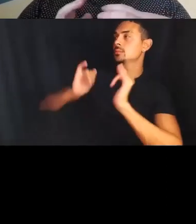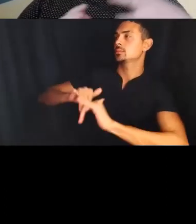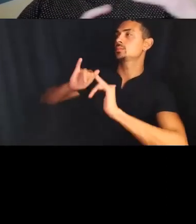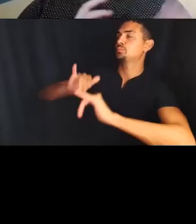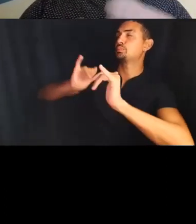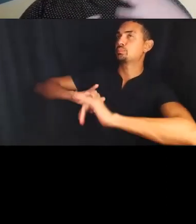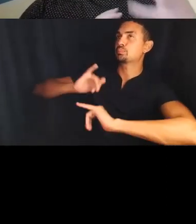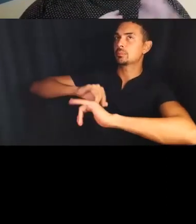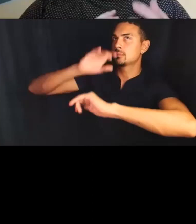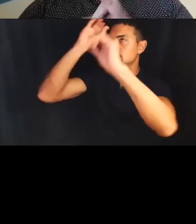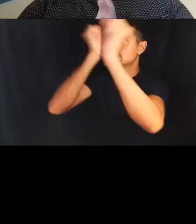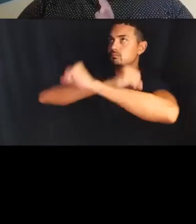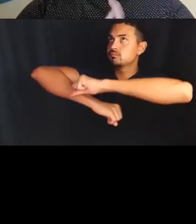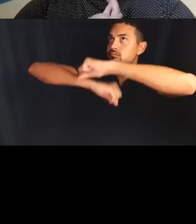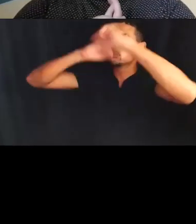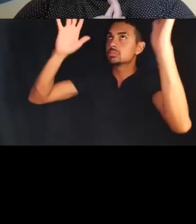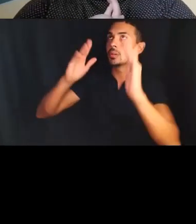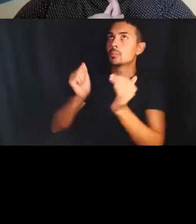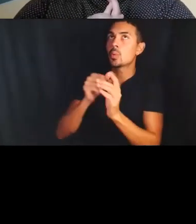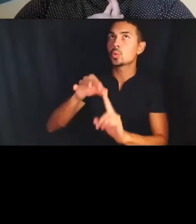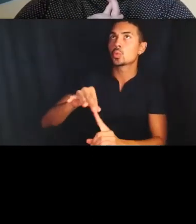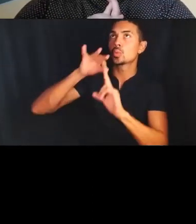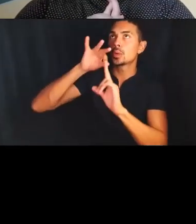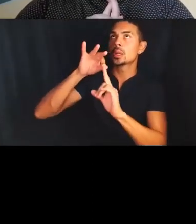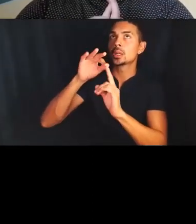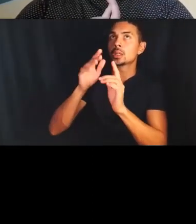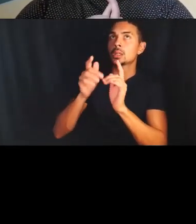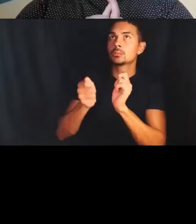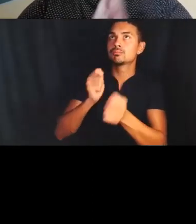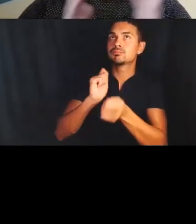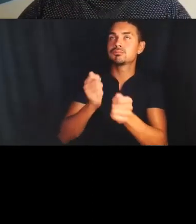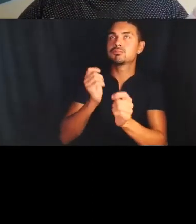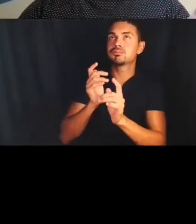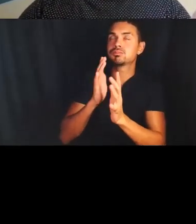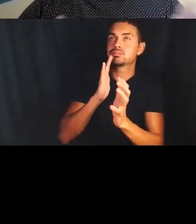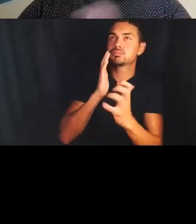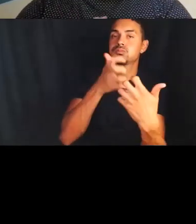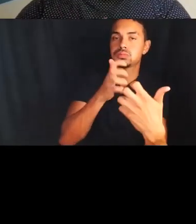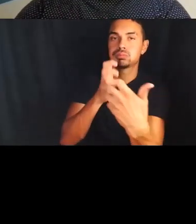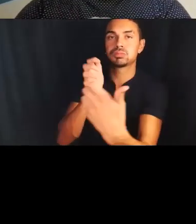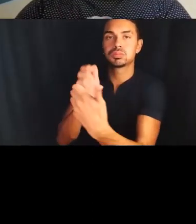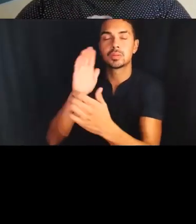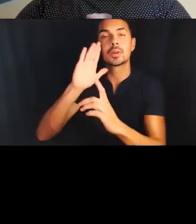a little bit uniquely to really hold both the culturally responsive space